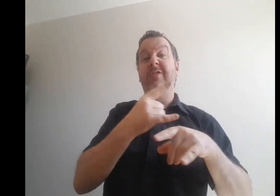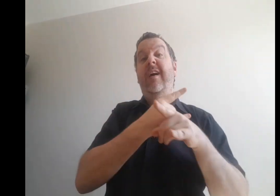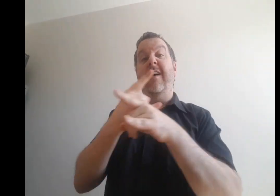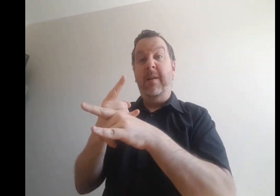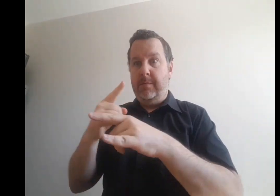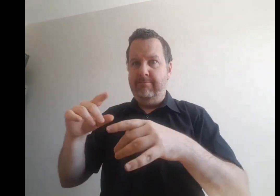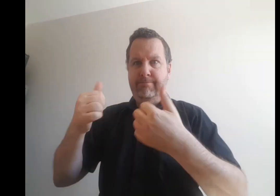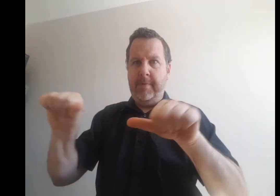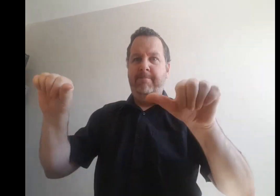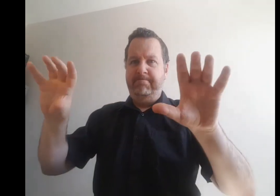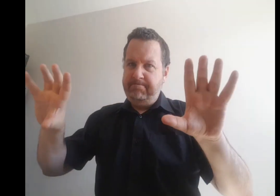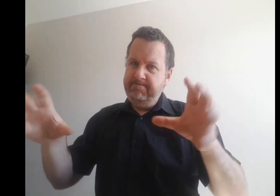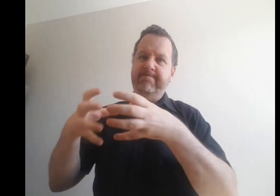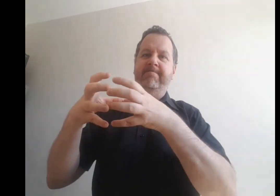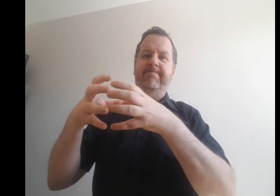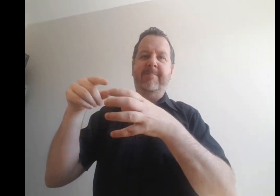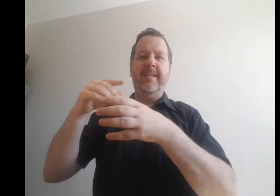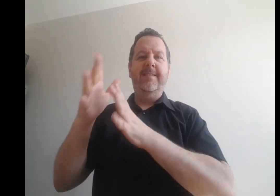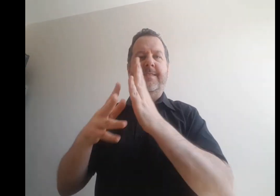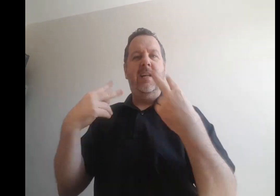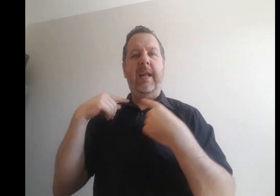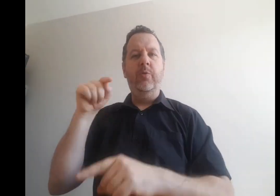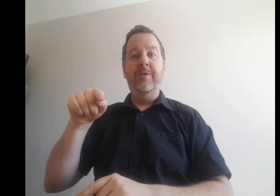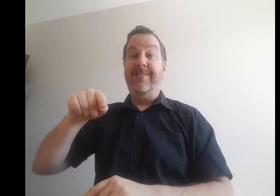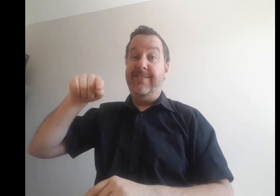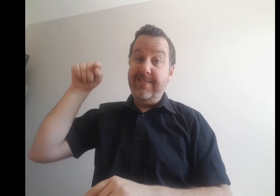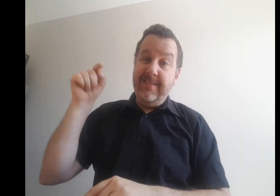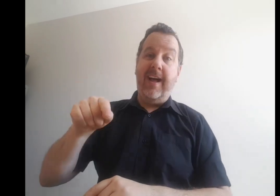with the help of their teachers in the school.